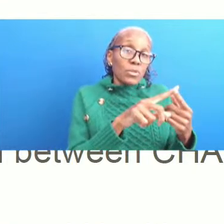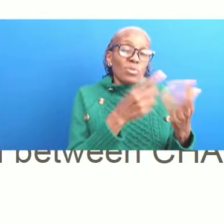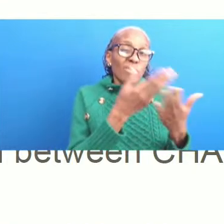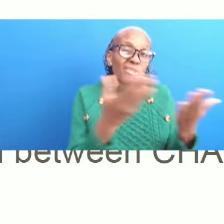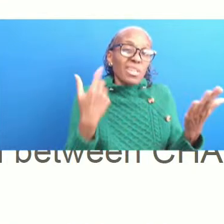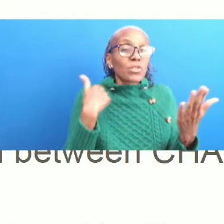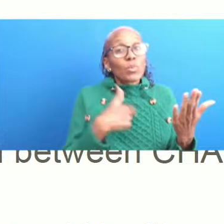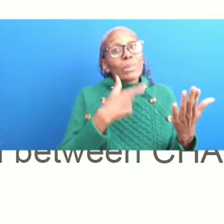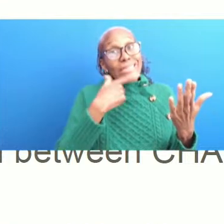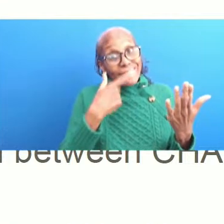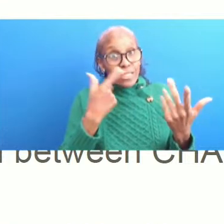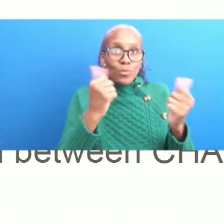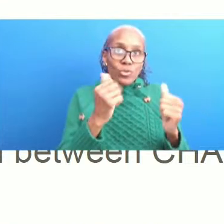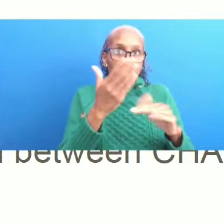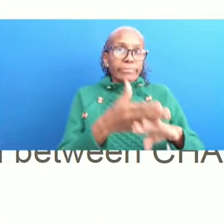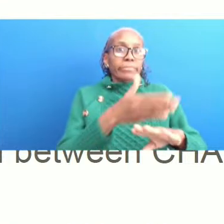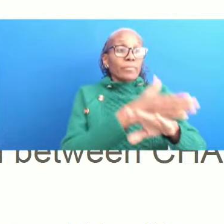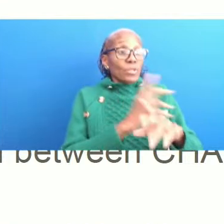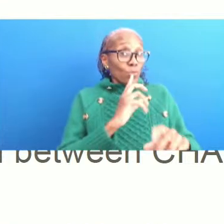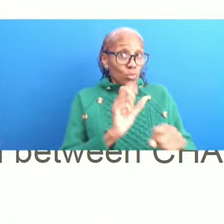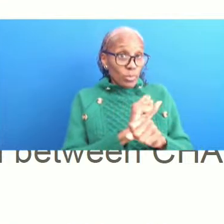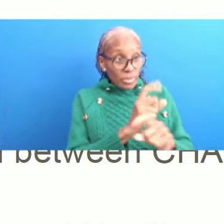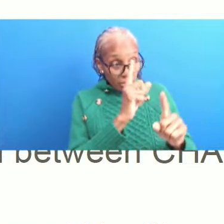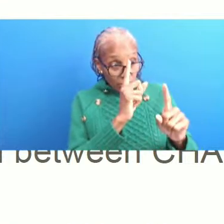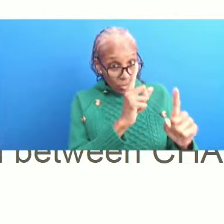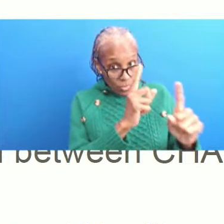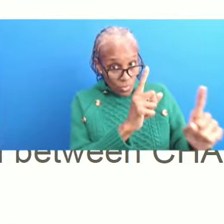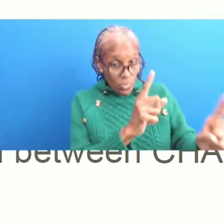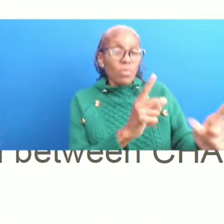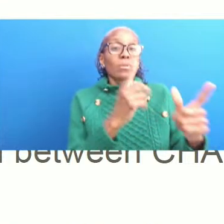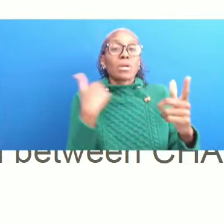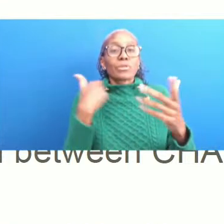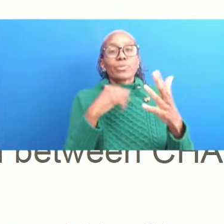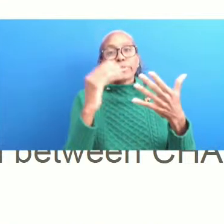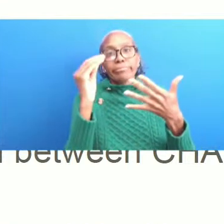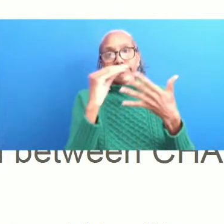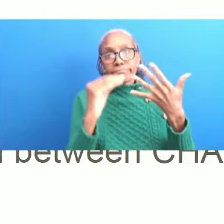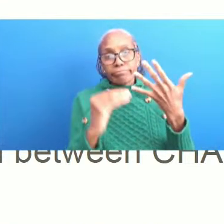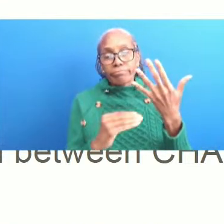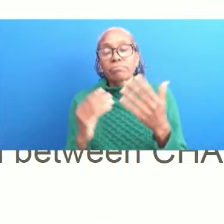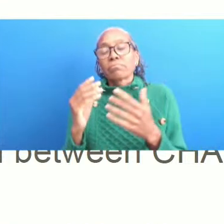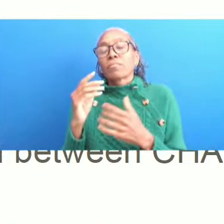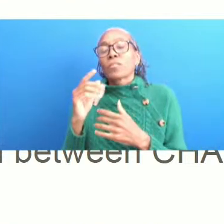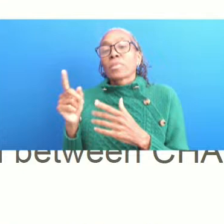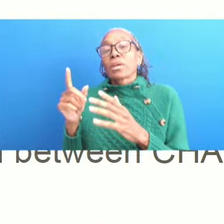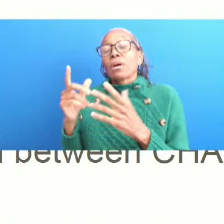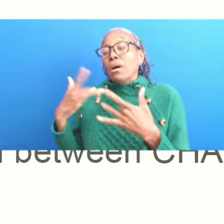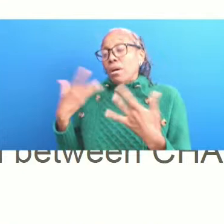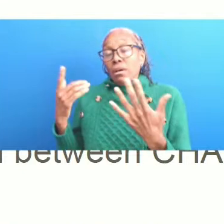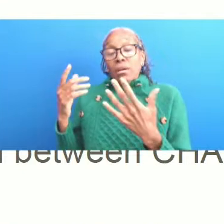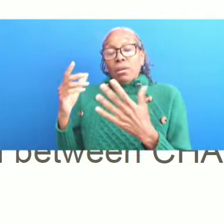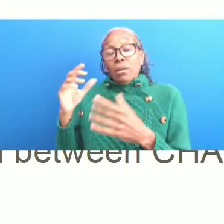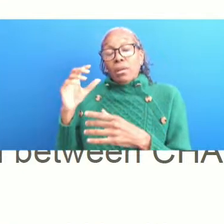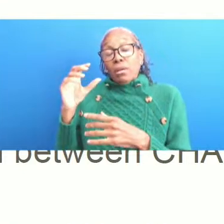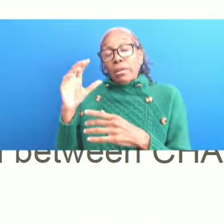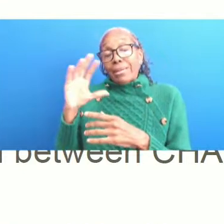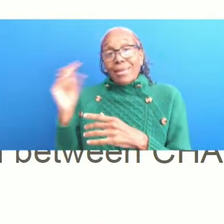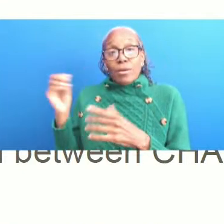SPECIFICALLY AS IT RELATES TO THE THINGS THAT WE SAY WE'RE TRYING TO IMPROVE, ARE WE